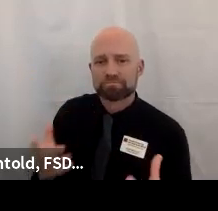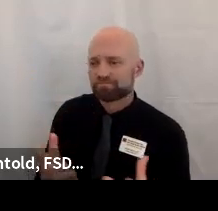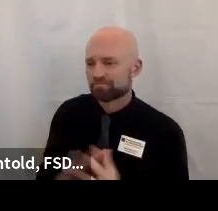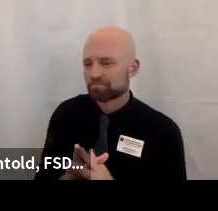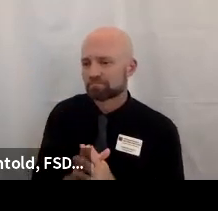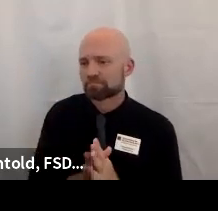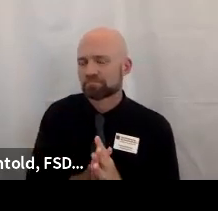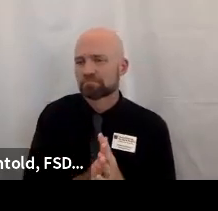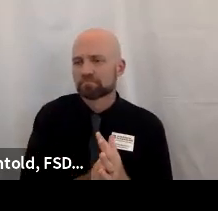Any other questions?